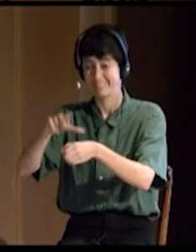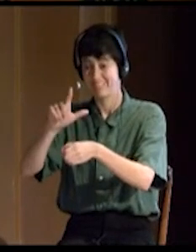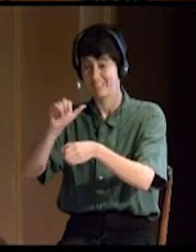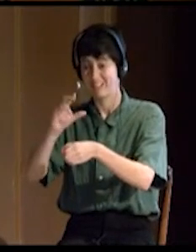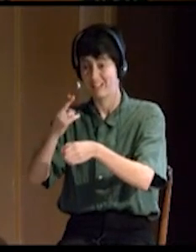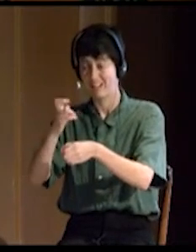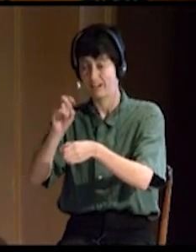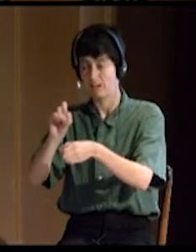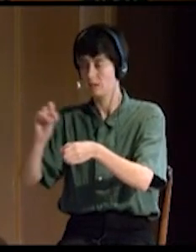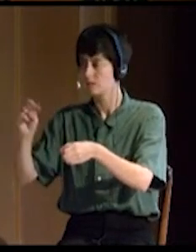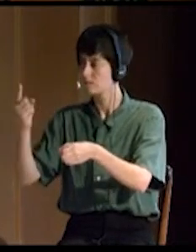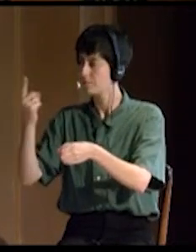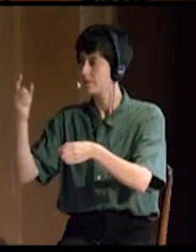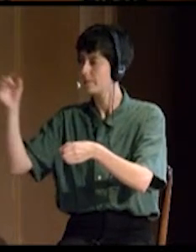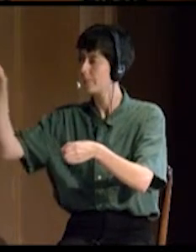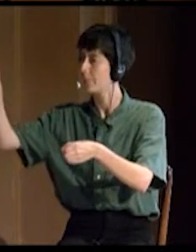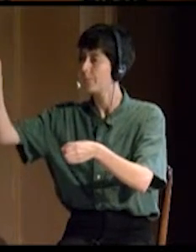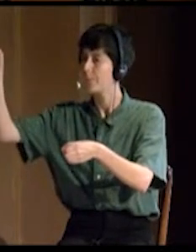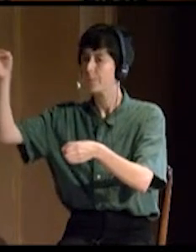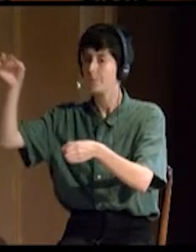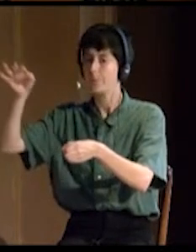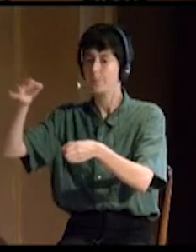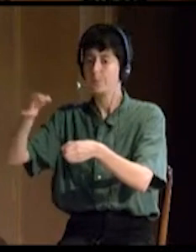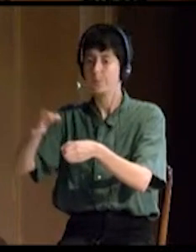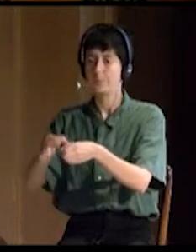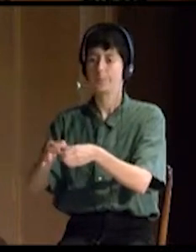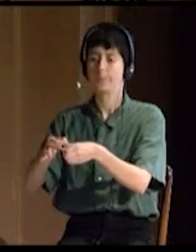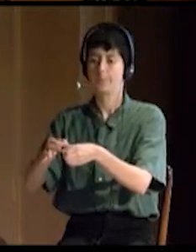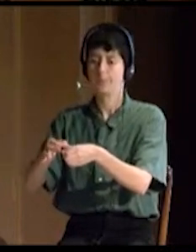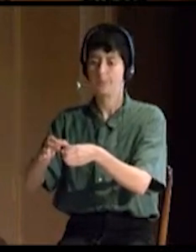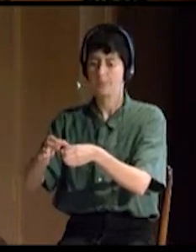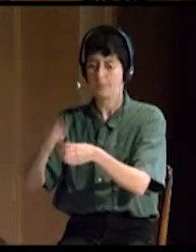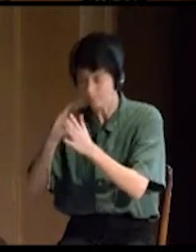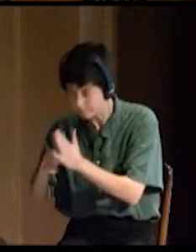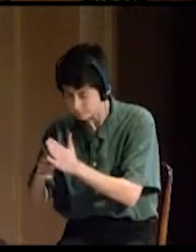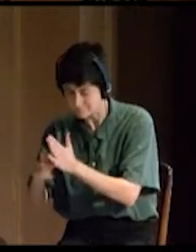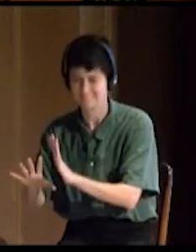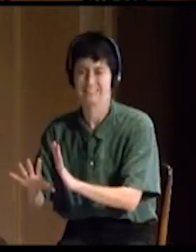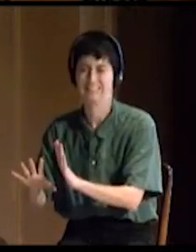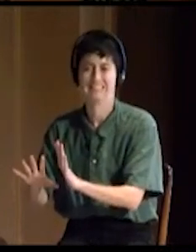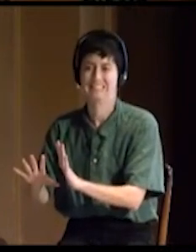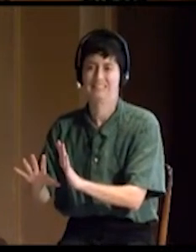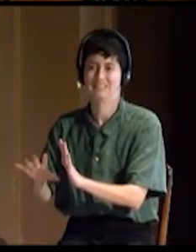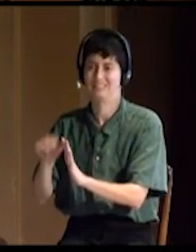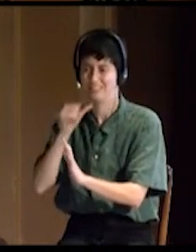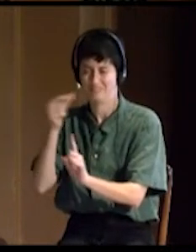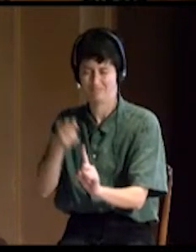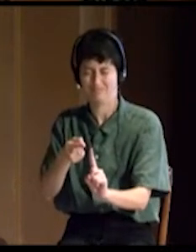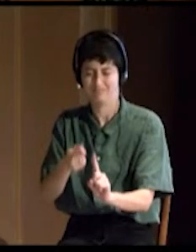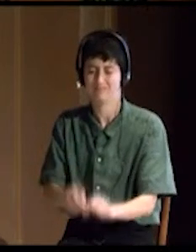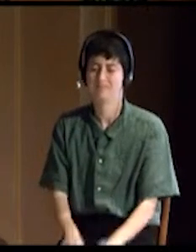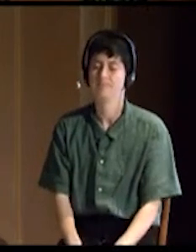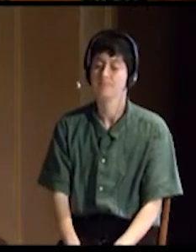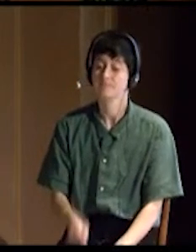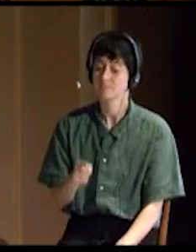For this result, here we can see a graph that in the y-axis is the percentage of success rate that we had.